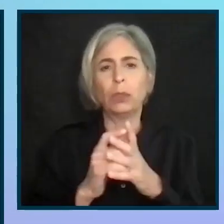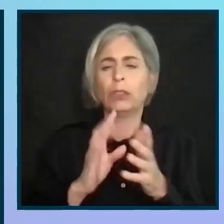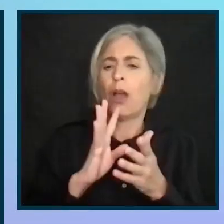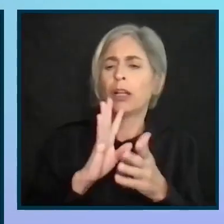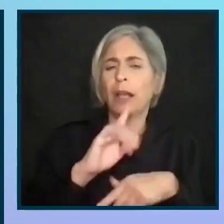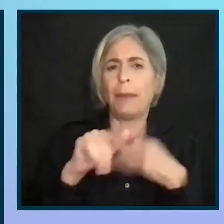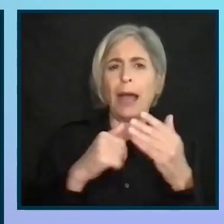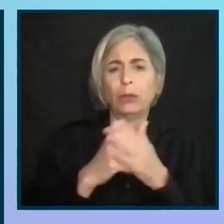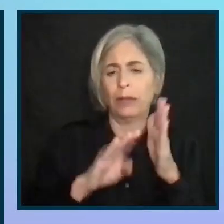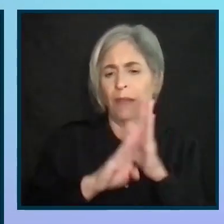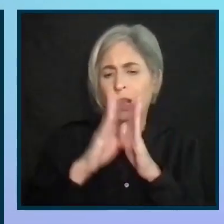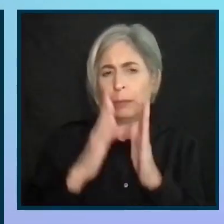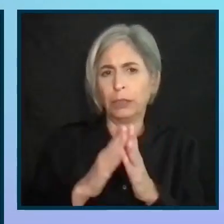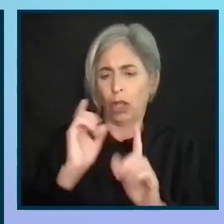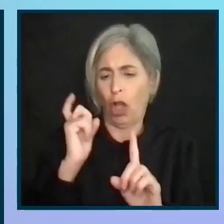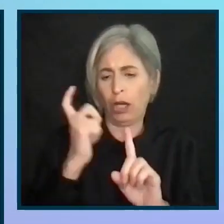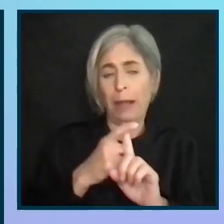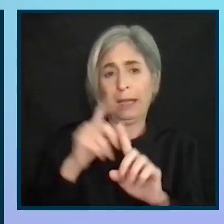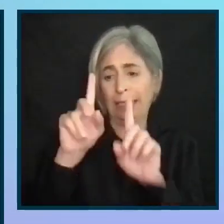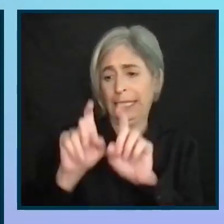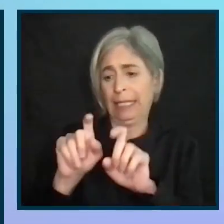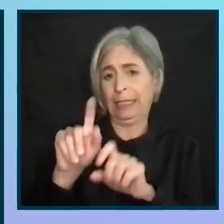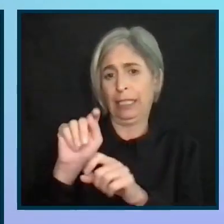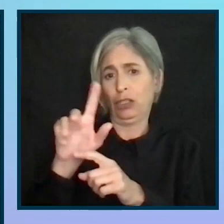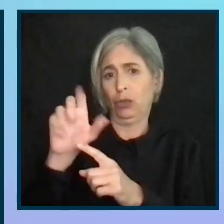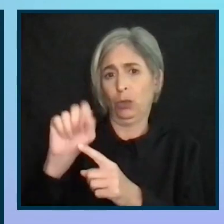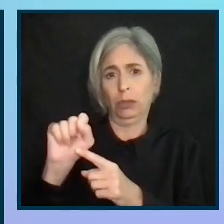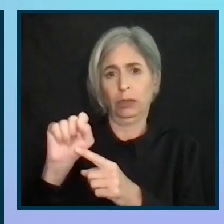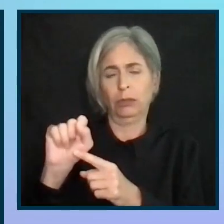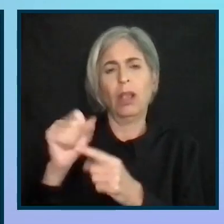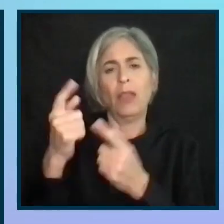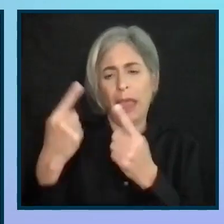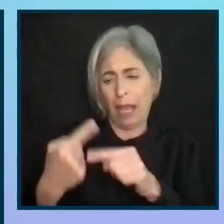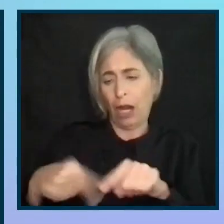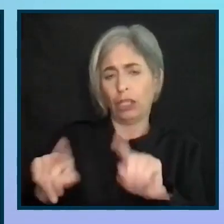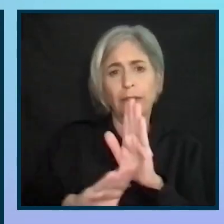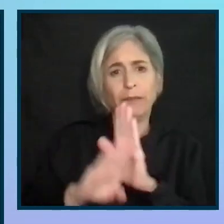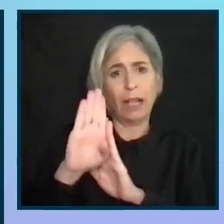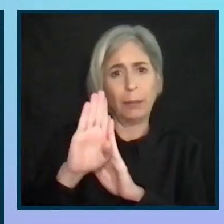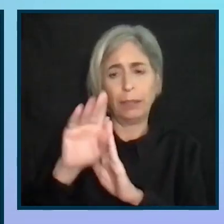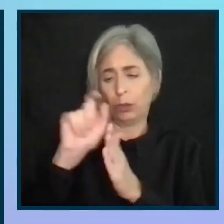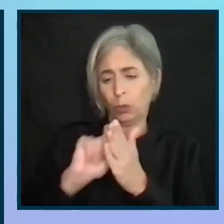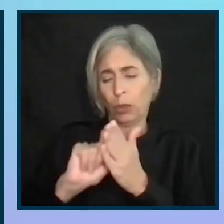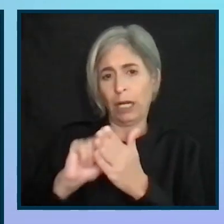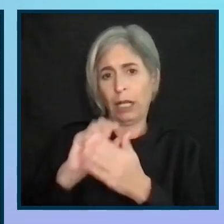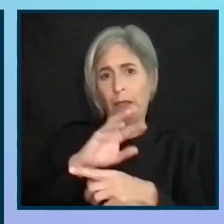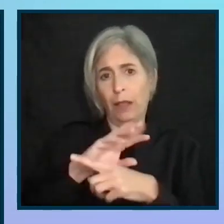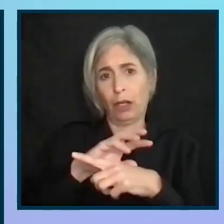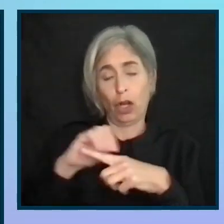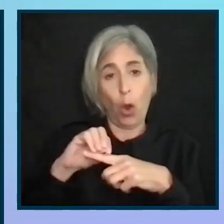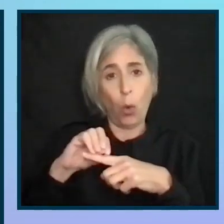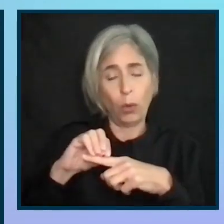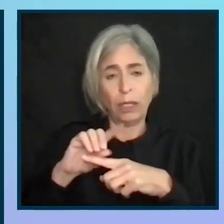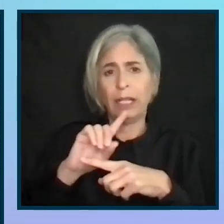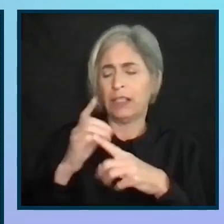using automated testing tools to ensure that as they're developing and writing their code, it's free of accessibility issues.